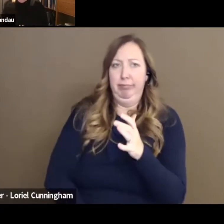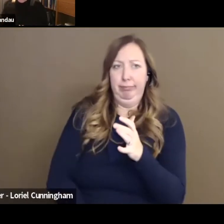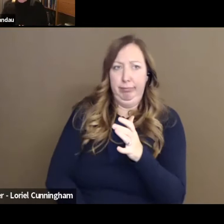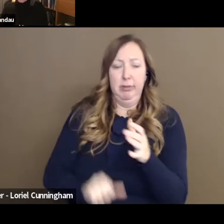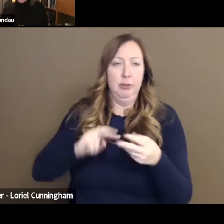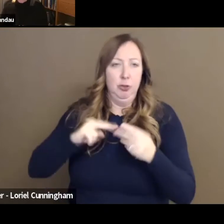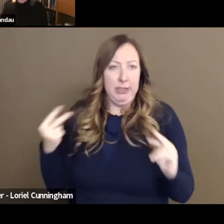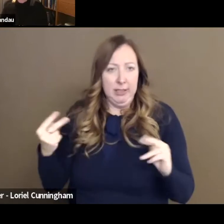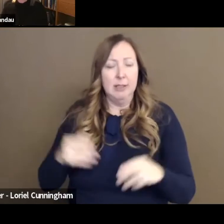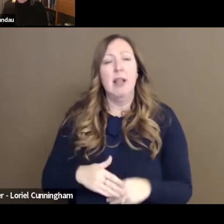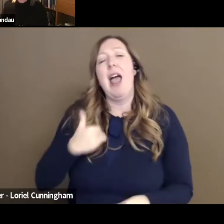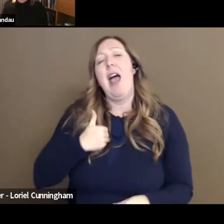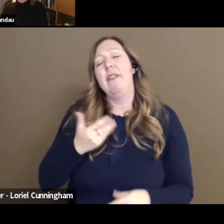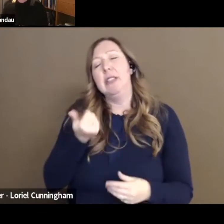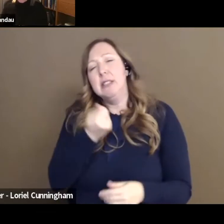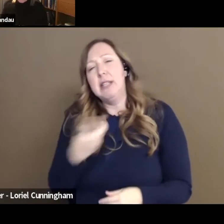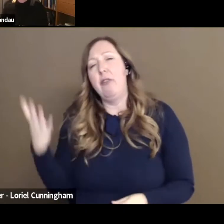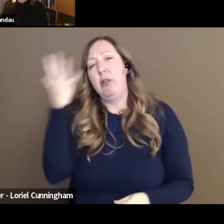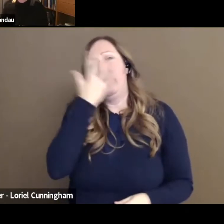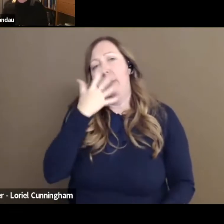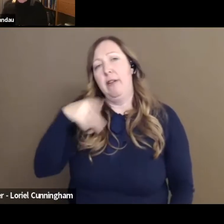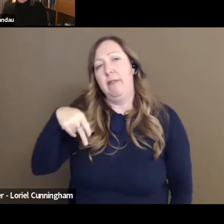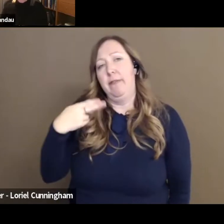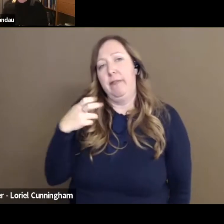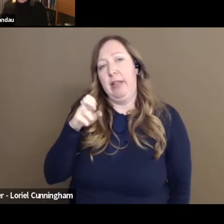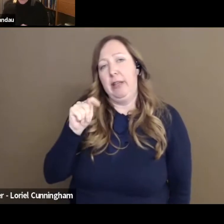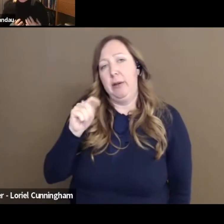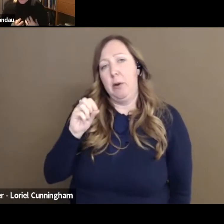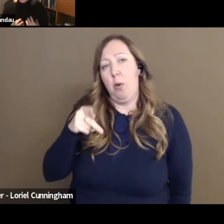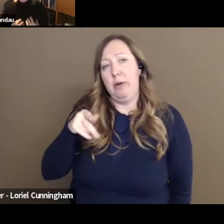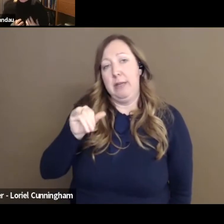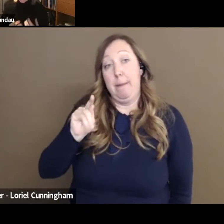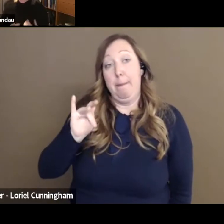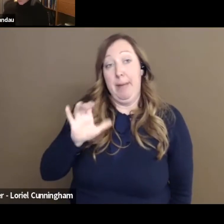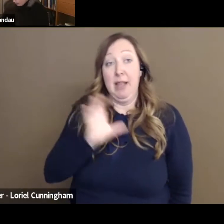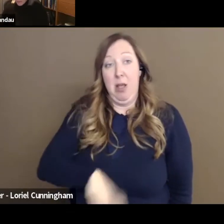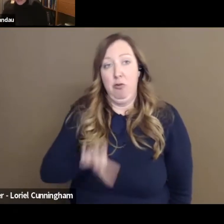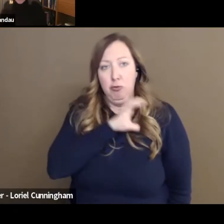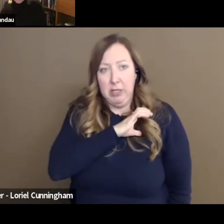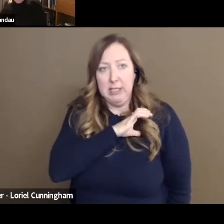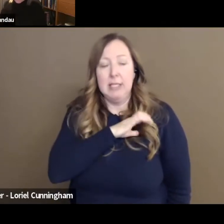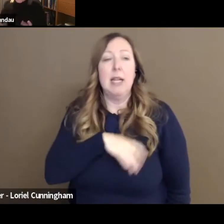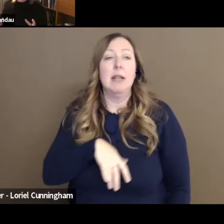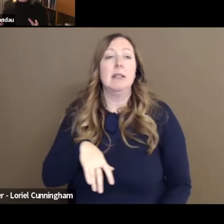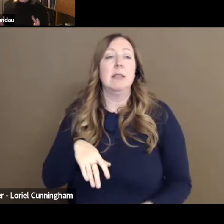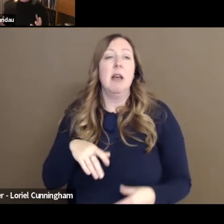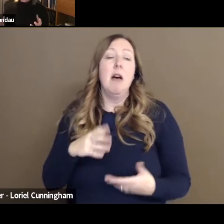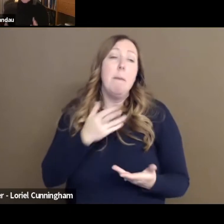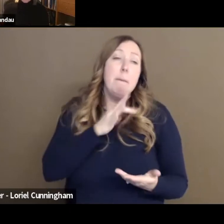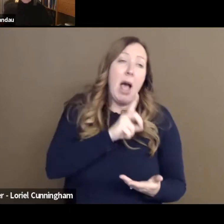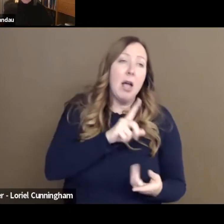characteristics it's mild to moderate retardation but